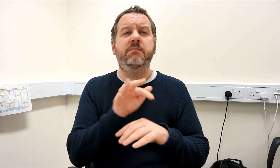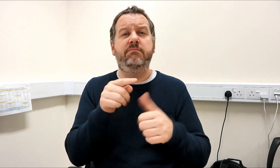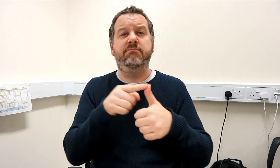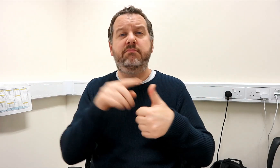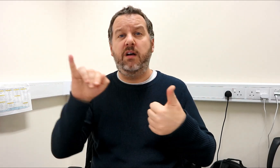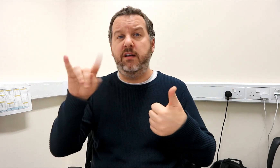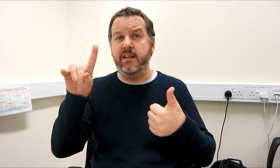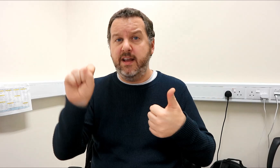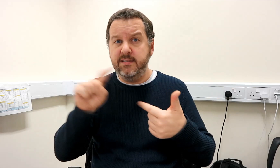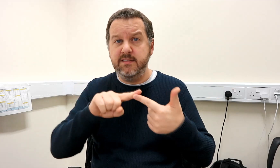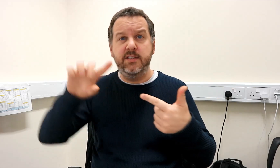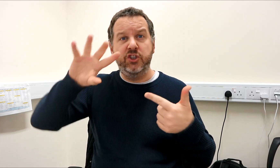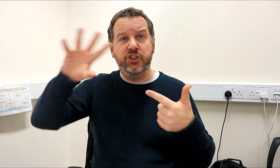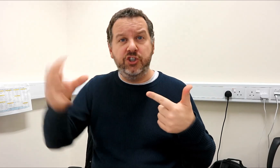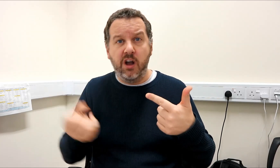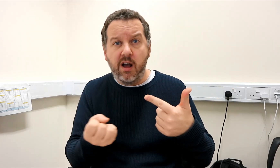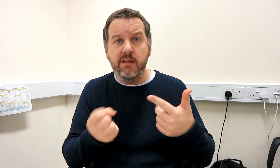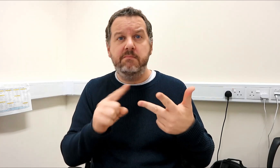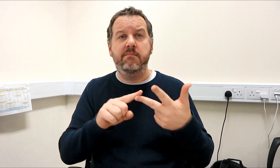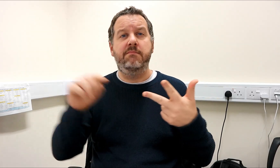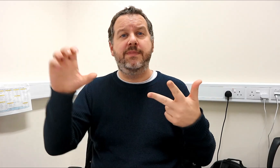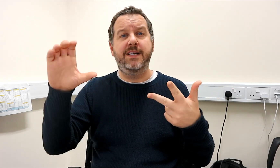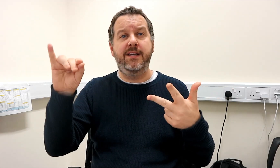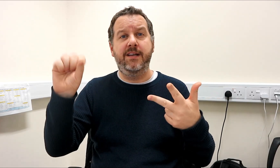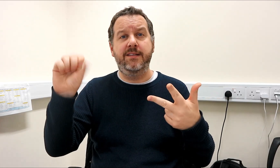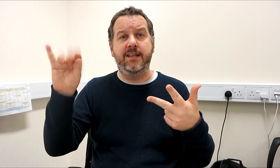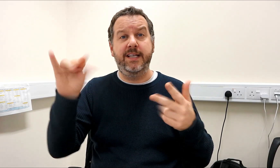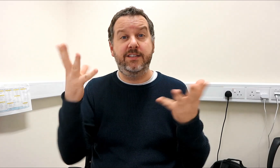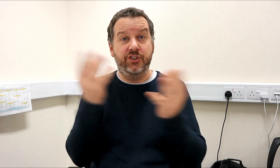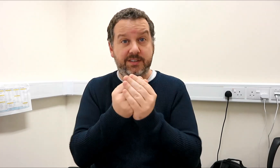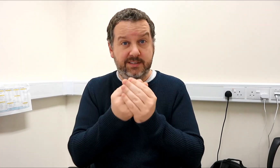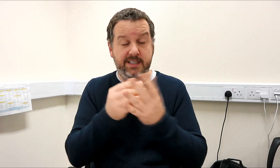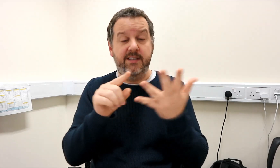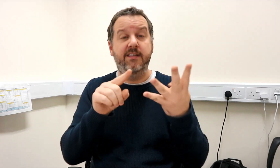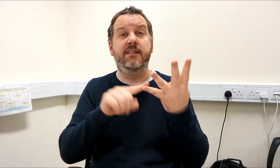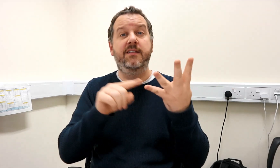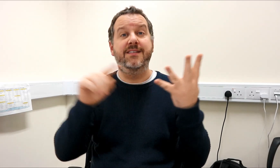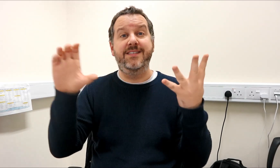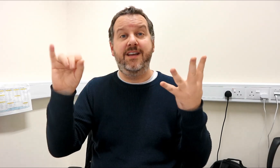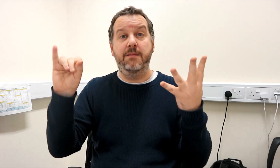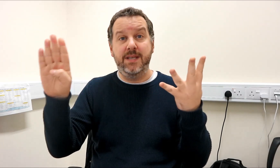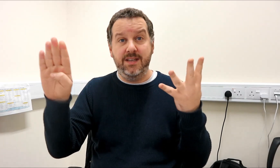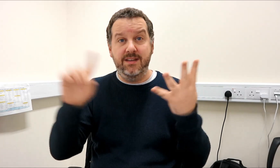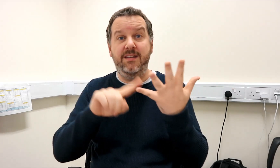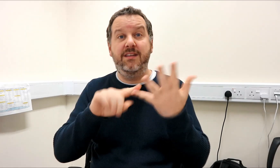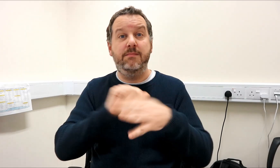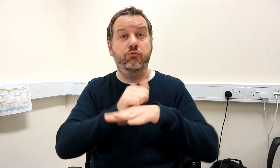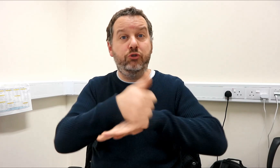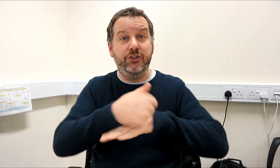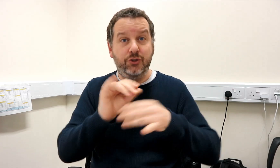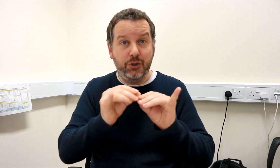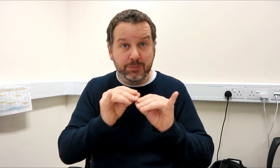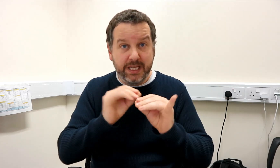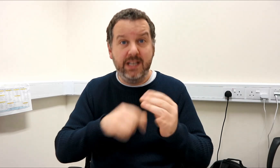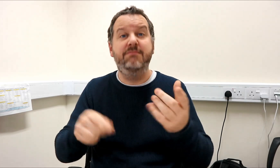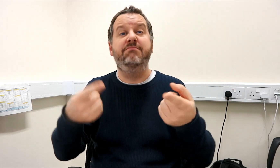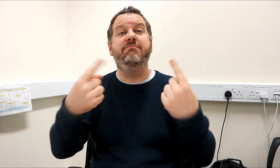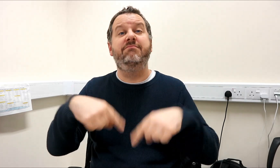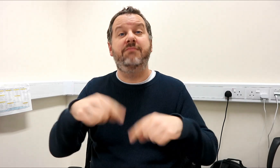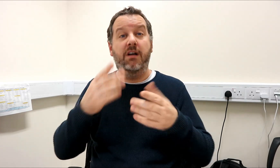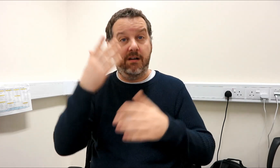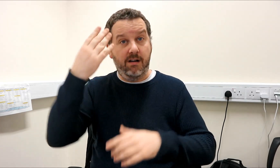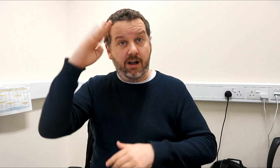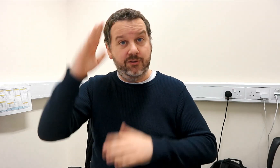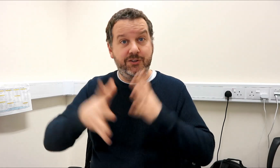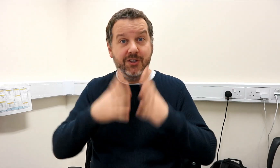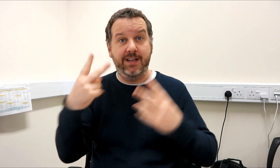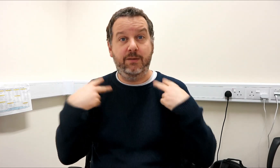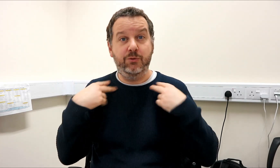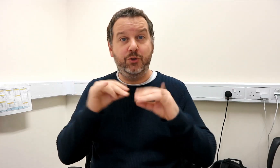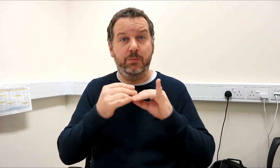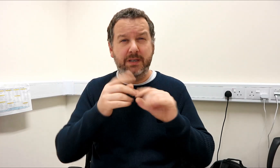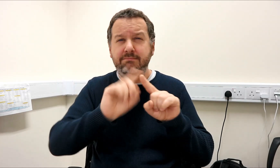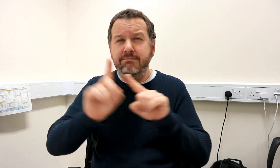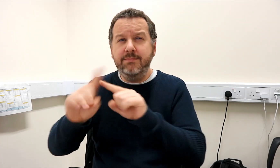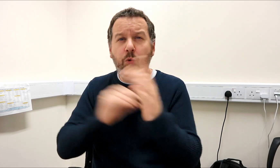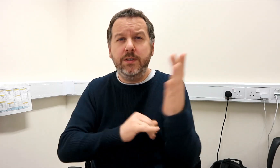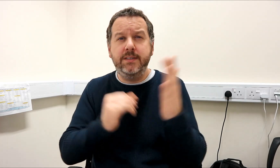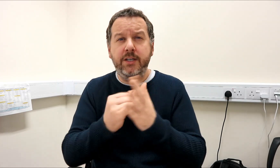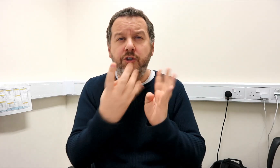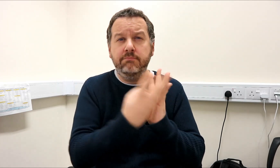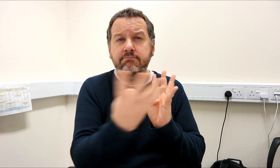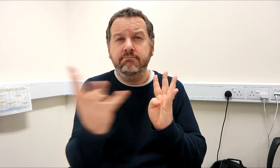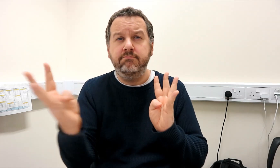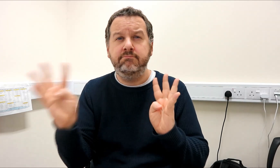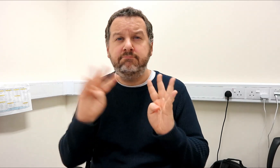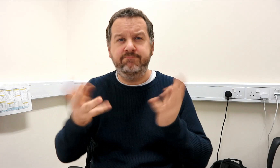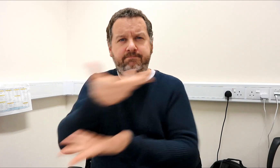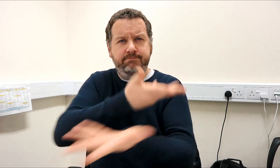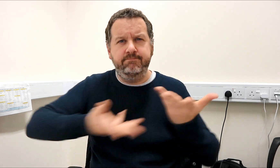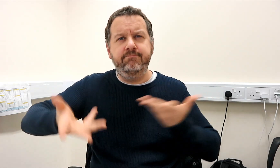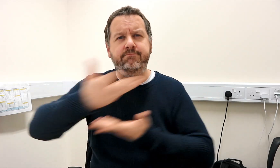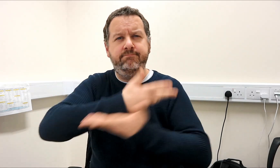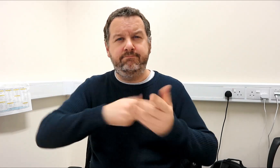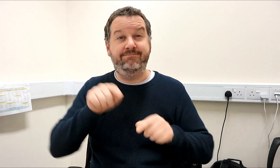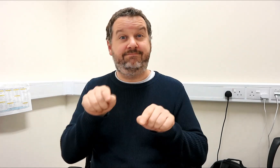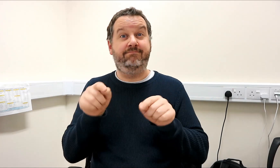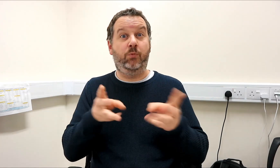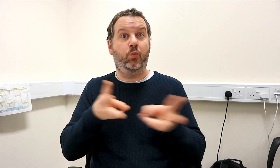including IDS, Chime, CISLI, the CIB, Bridge, Irish Sign Language Interpreting and others, attended.